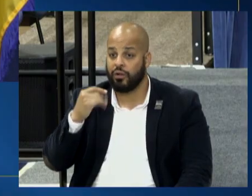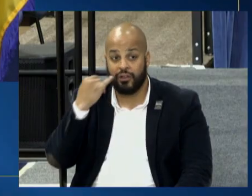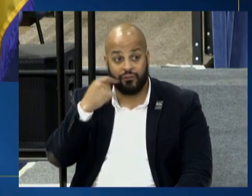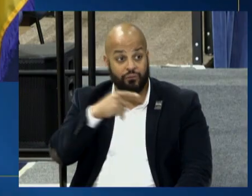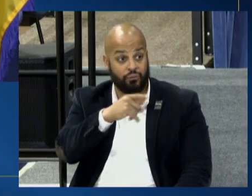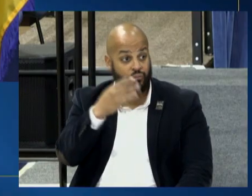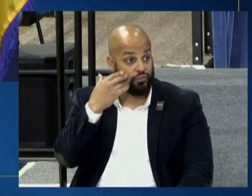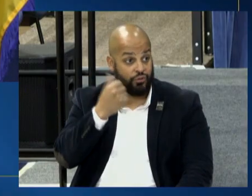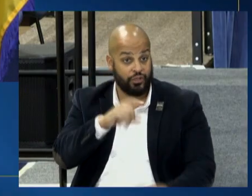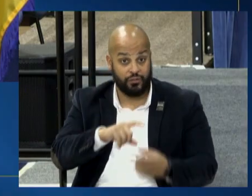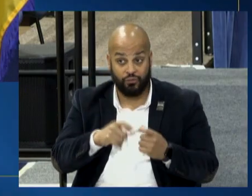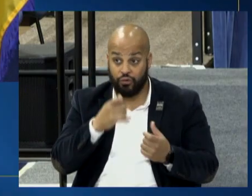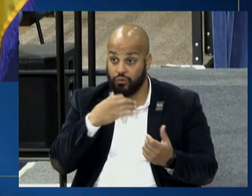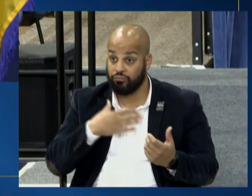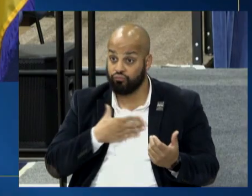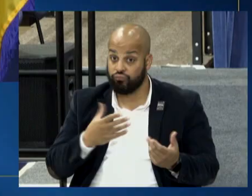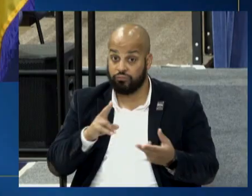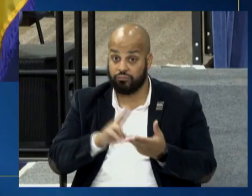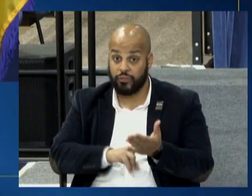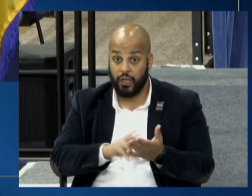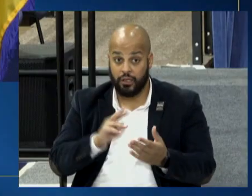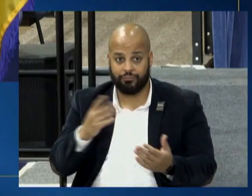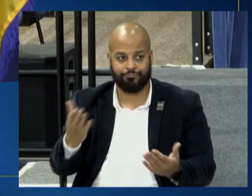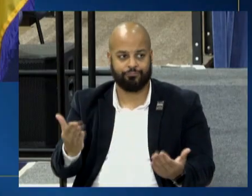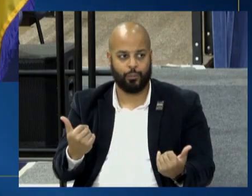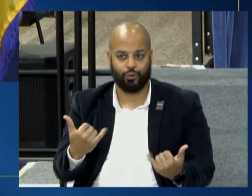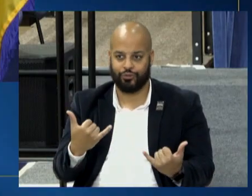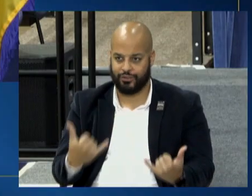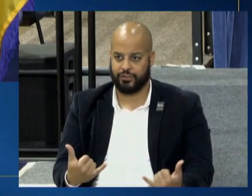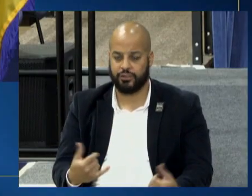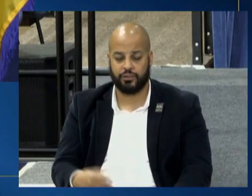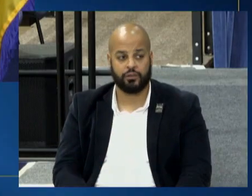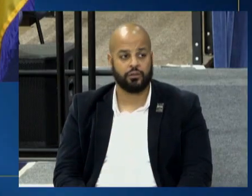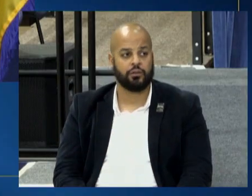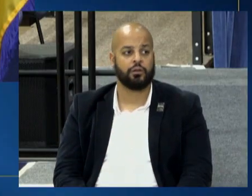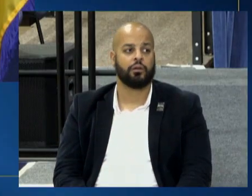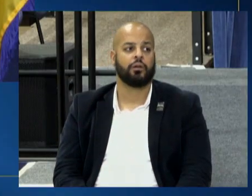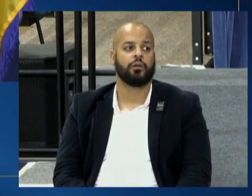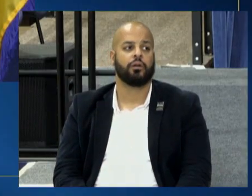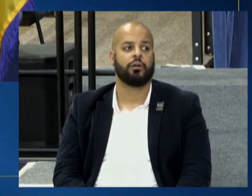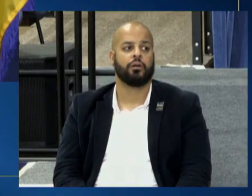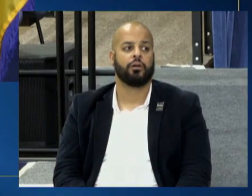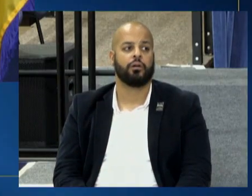now is the time to tell your friends. Like OCM, EOM incentivizes oncology